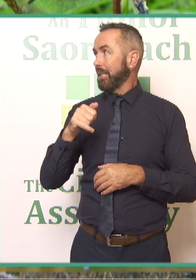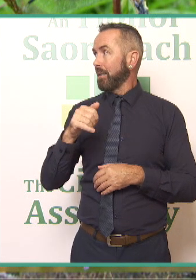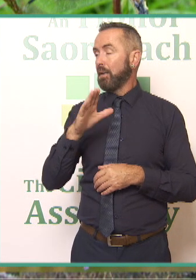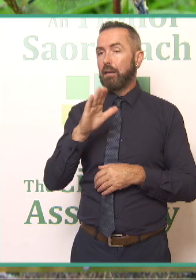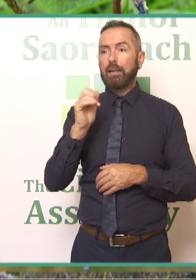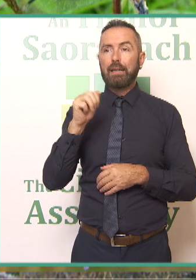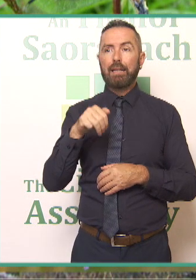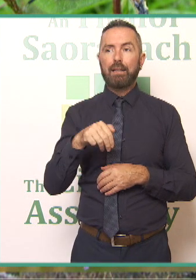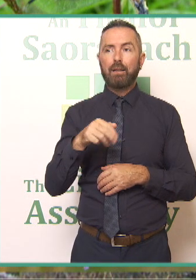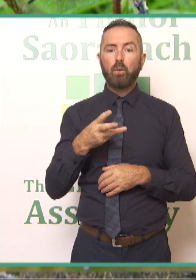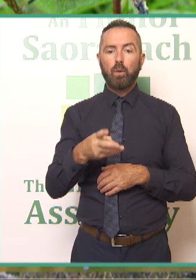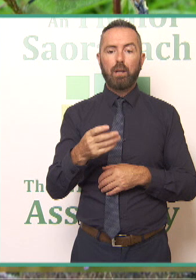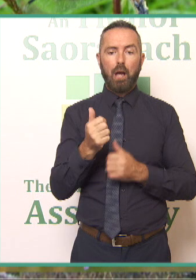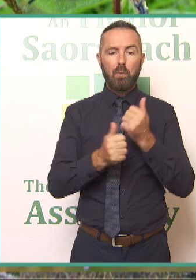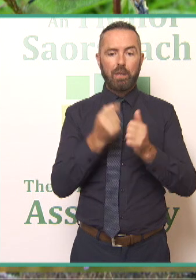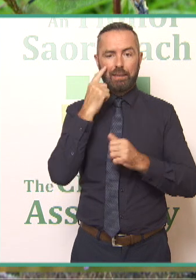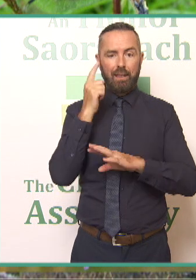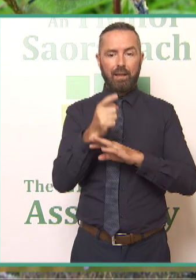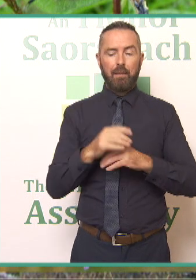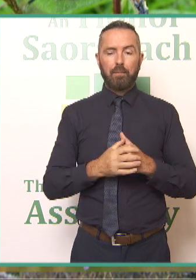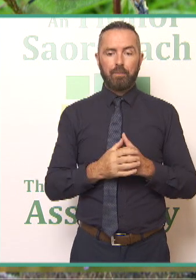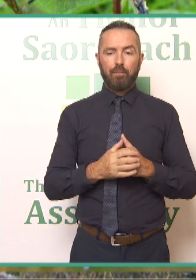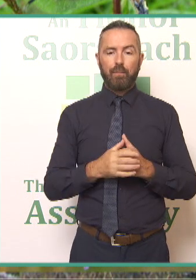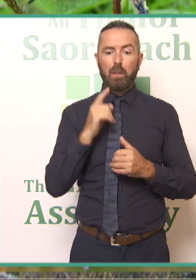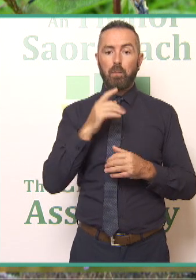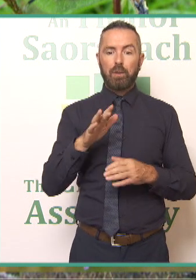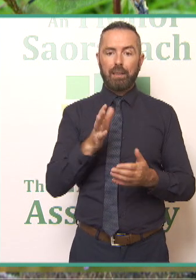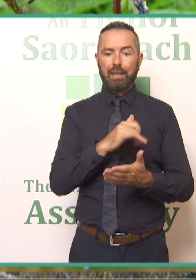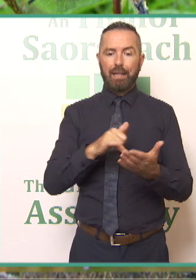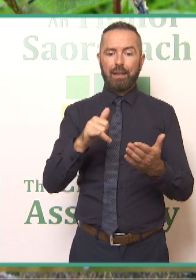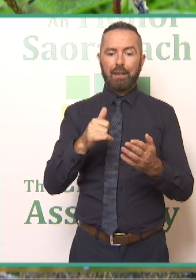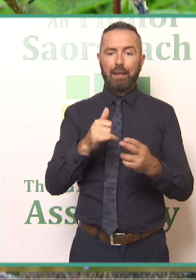but at the very heart of the barn the lifeblood of the burn are the people and their farming